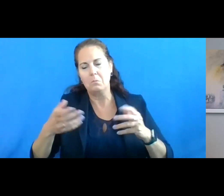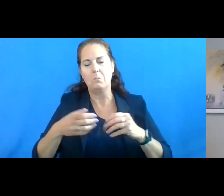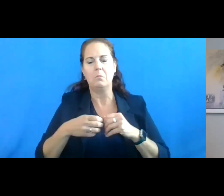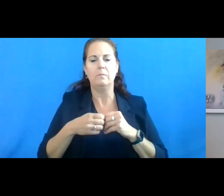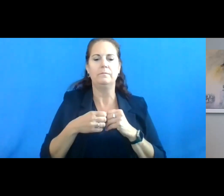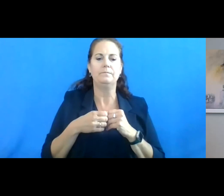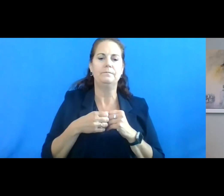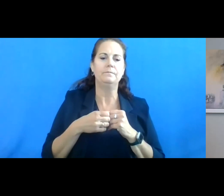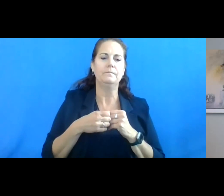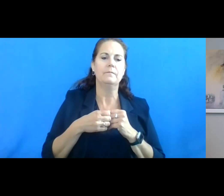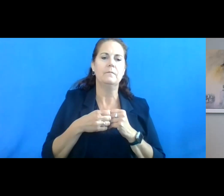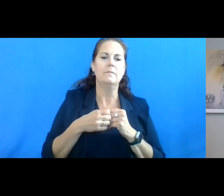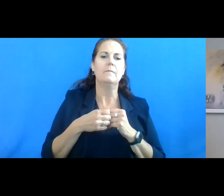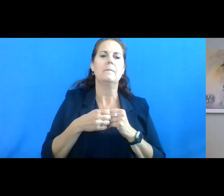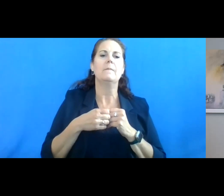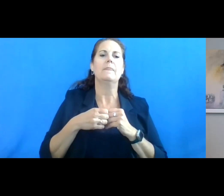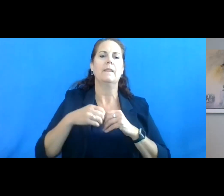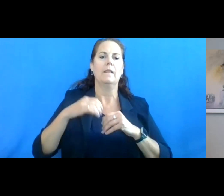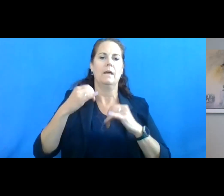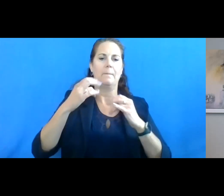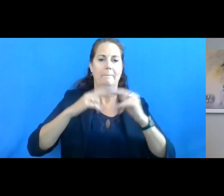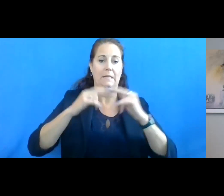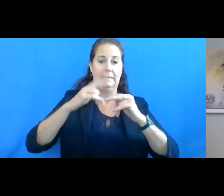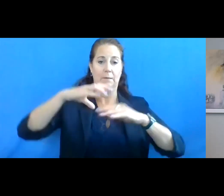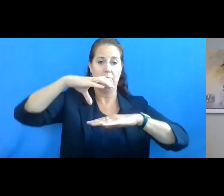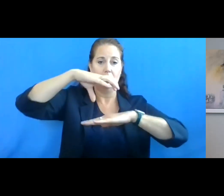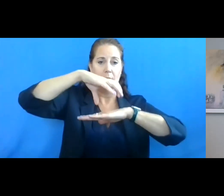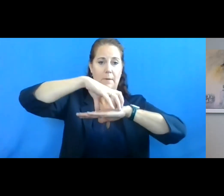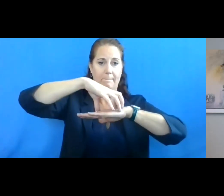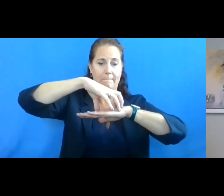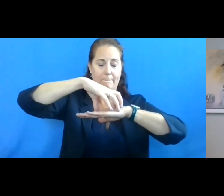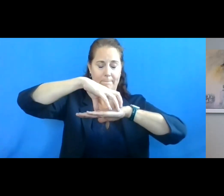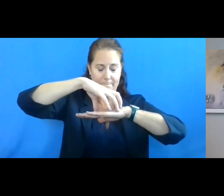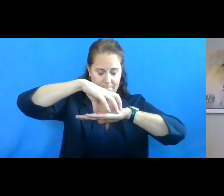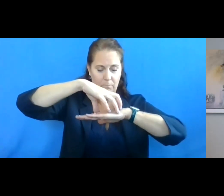Roads.